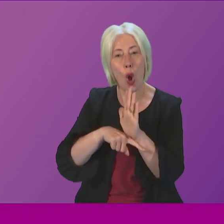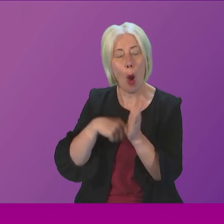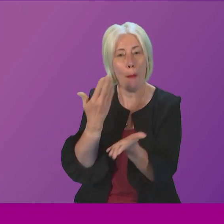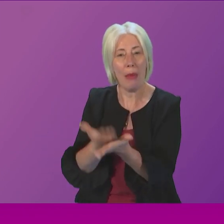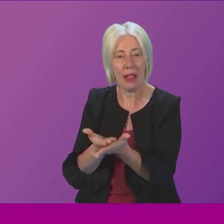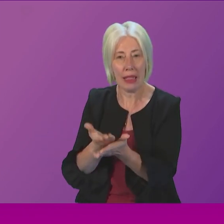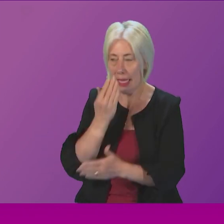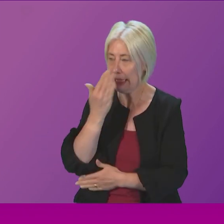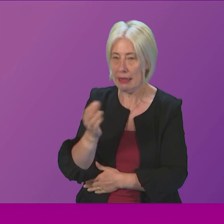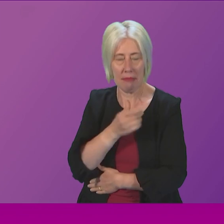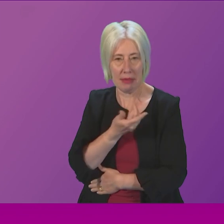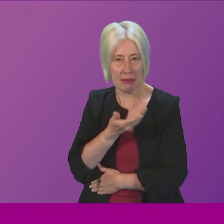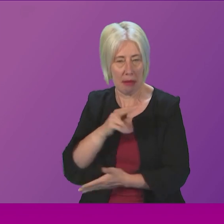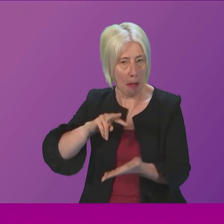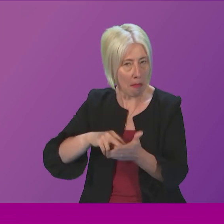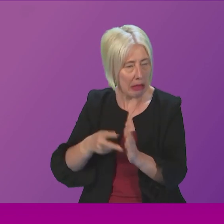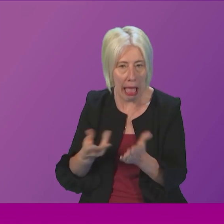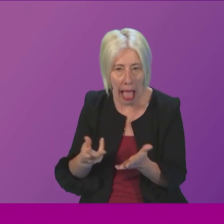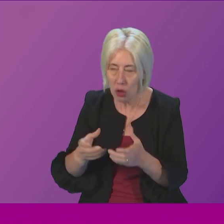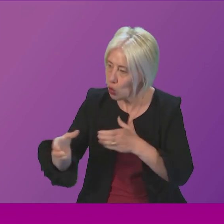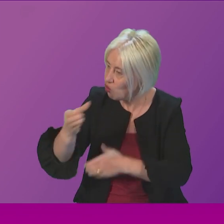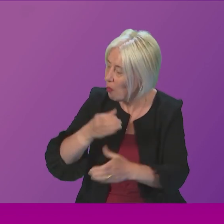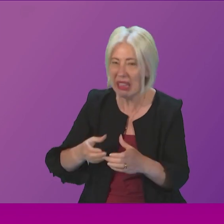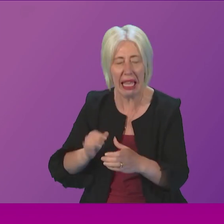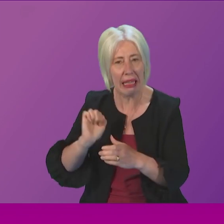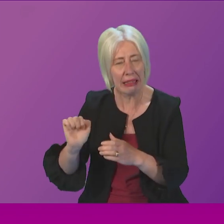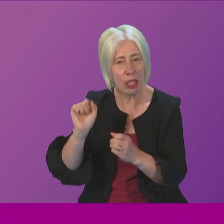appears to have no plan to replace those crucial provisions.